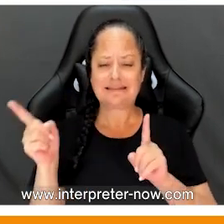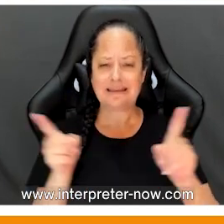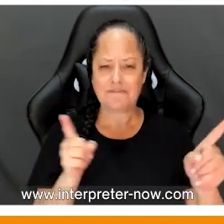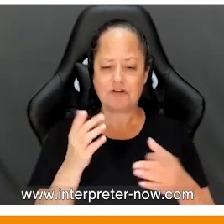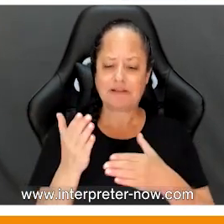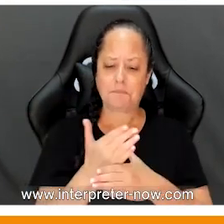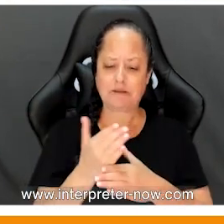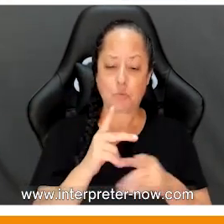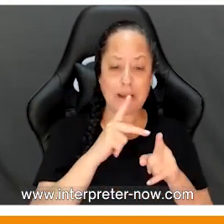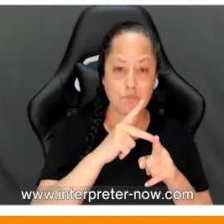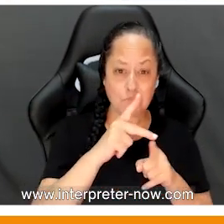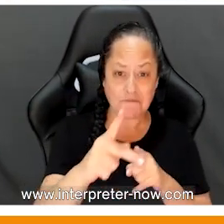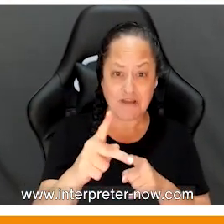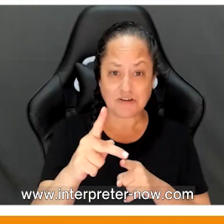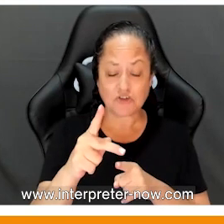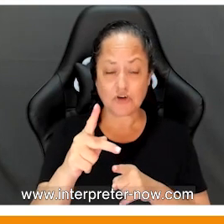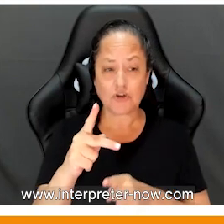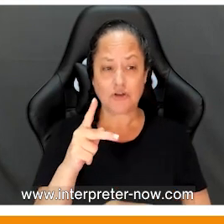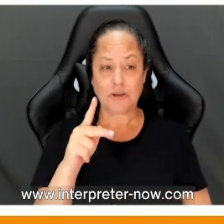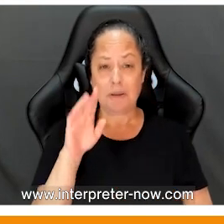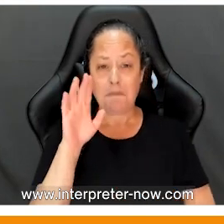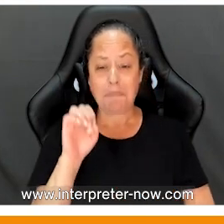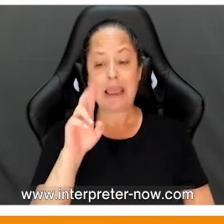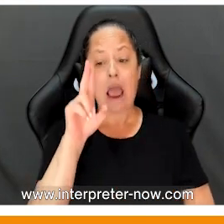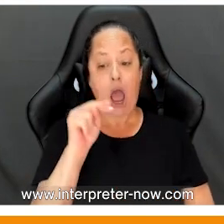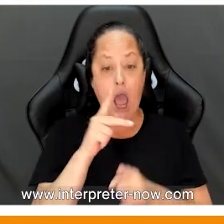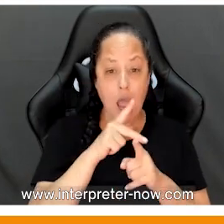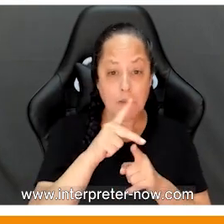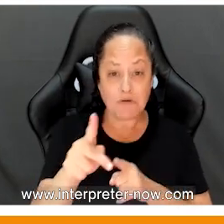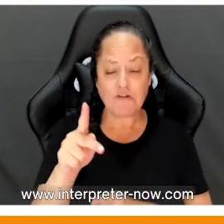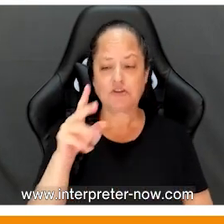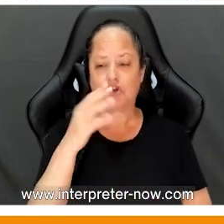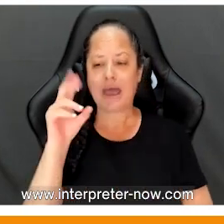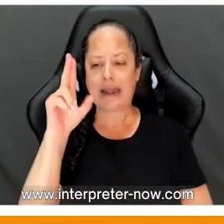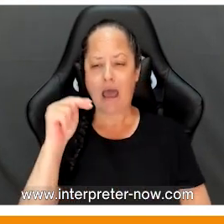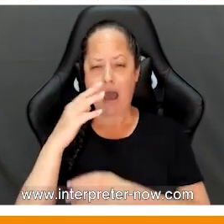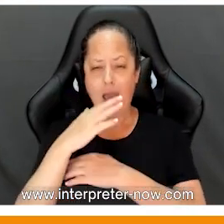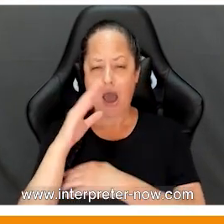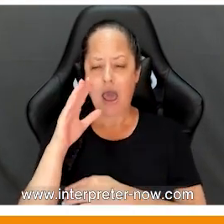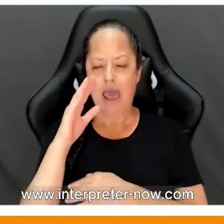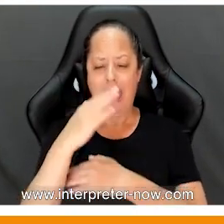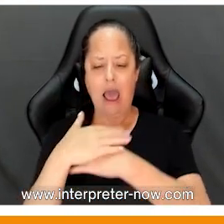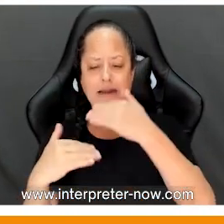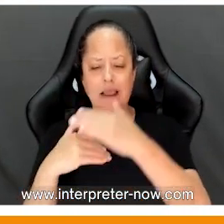So I think that's the difference between being unprofessional versus just being uncomfortable